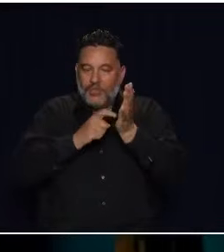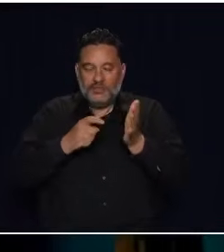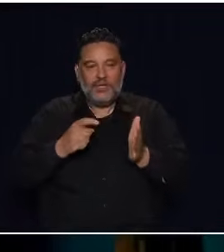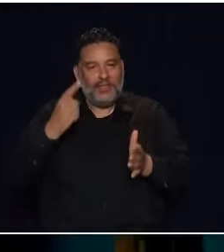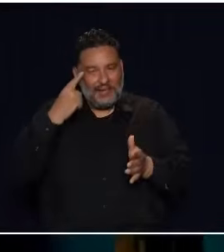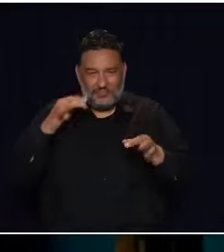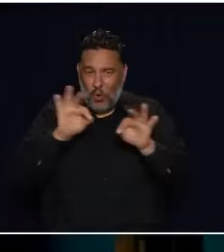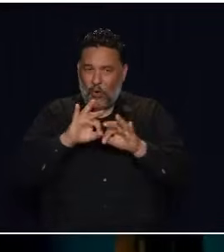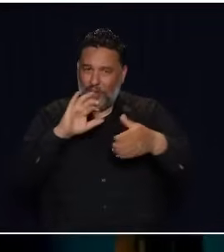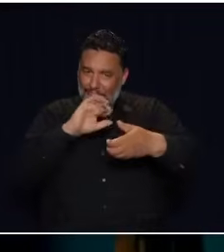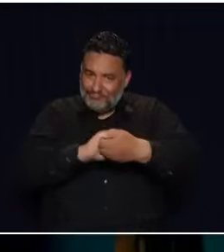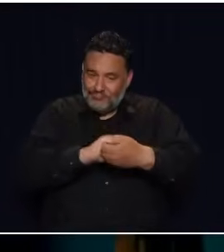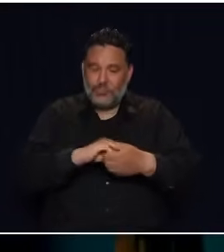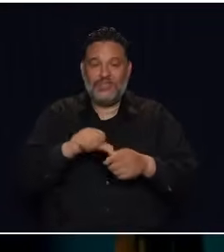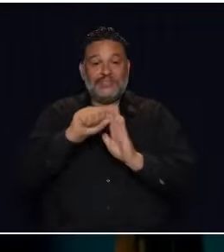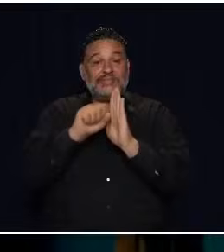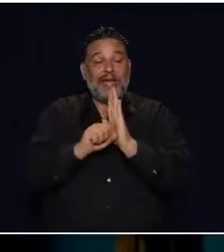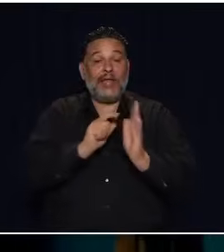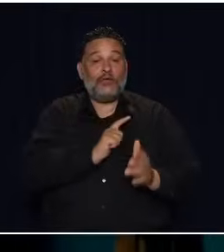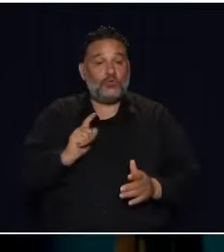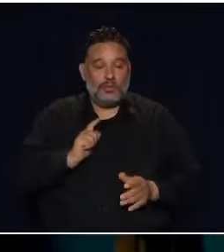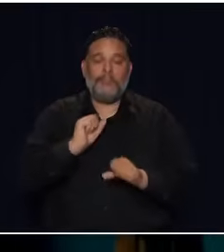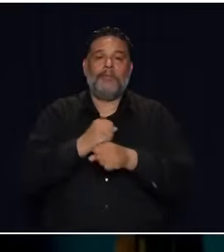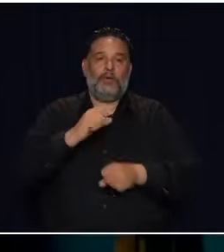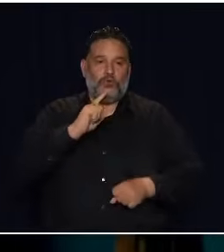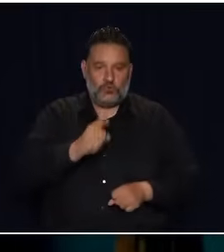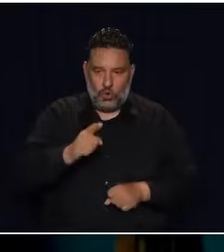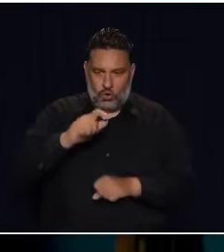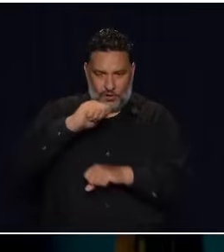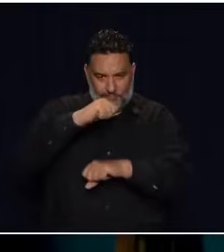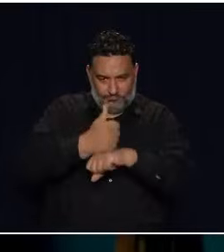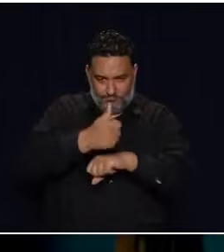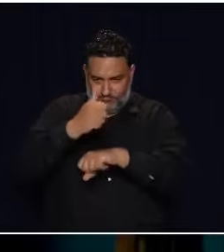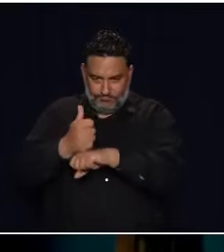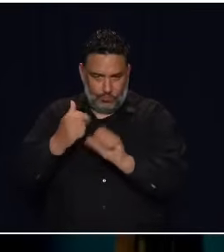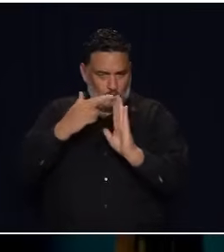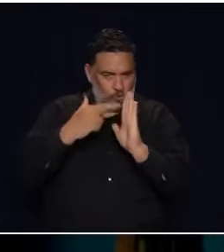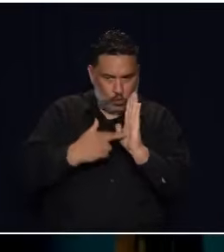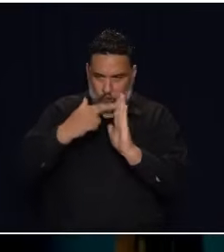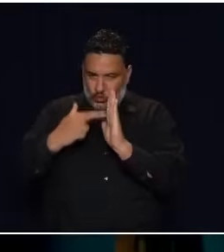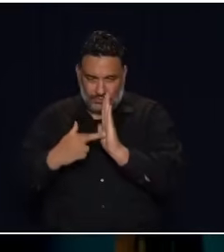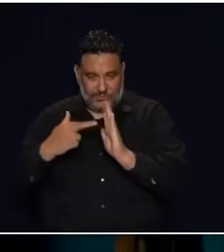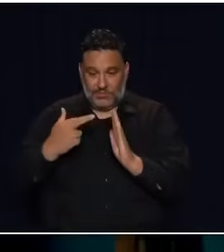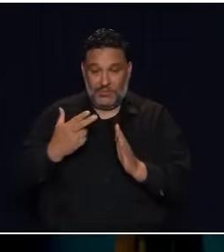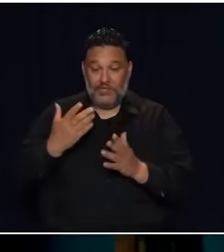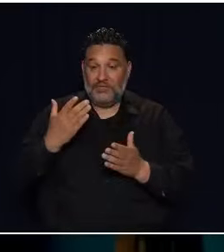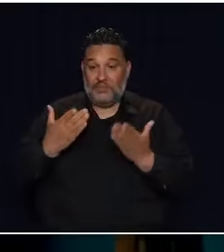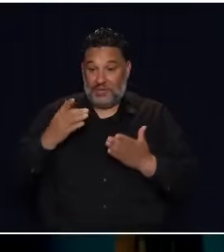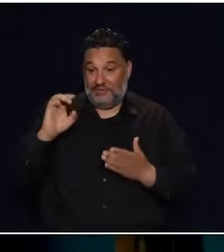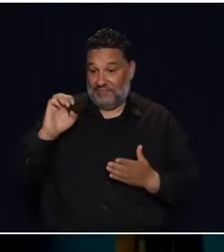ACCORD. WITH THOSE SCHOOLS NOT HAVING TO HAVE REQUIREMENTS, IT IS IMPORTANT TO WORK WITH STATE